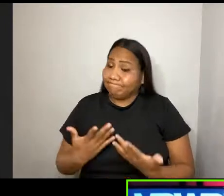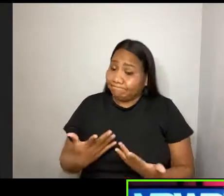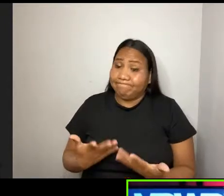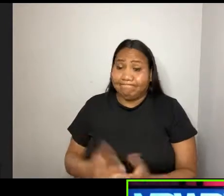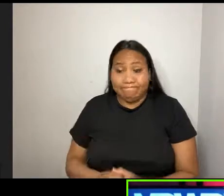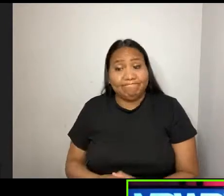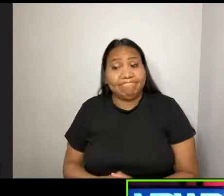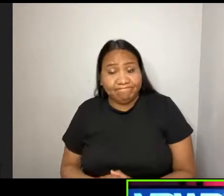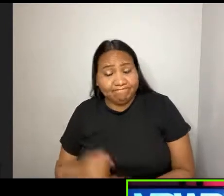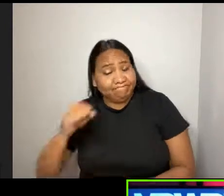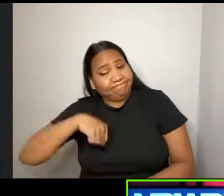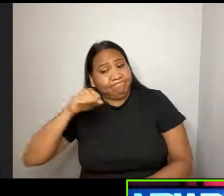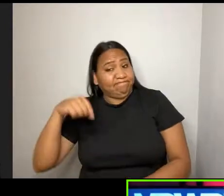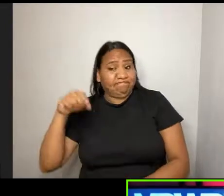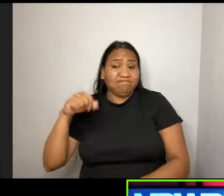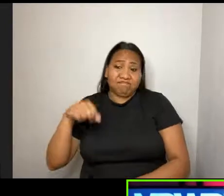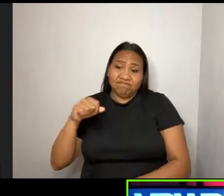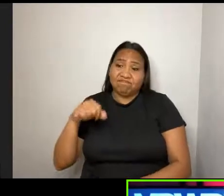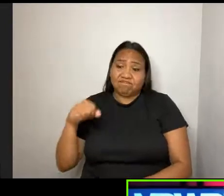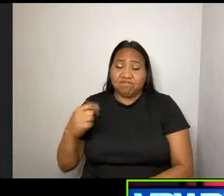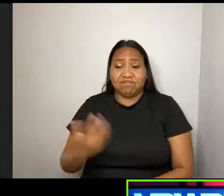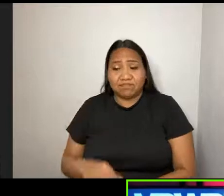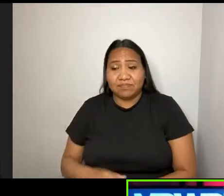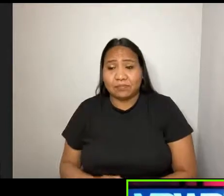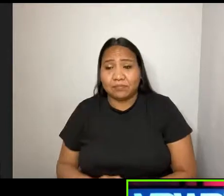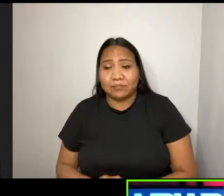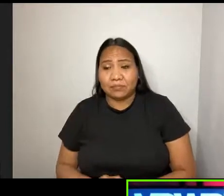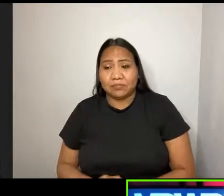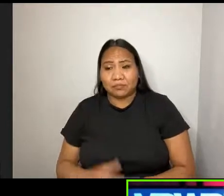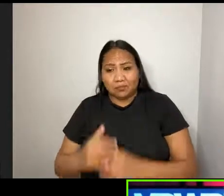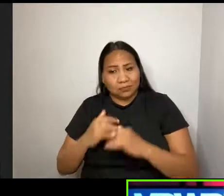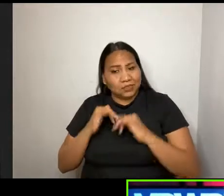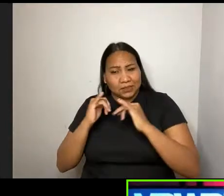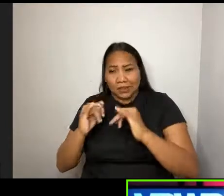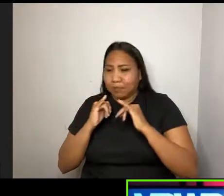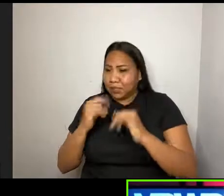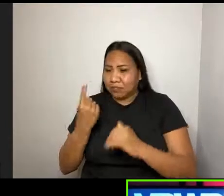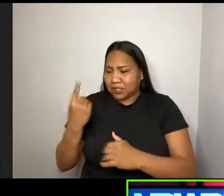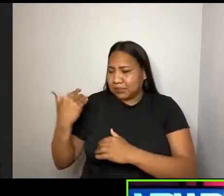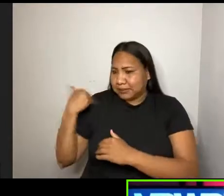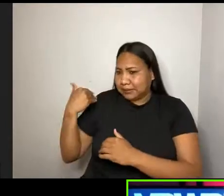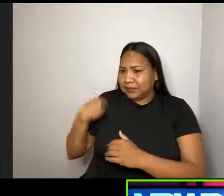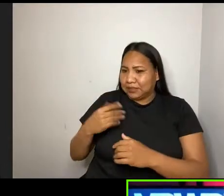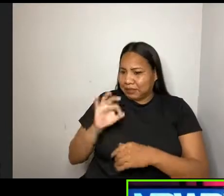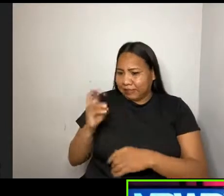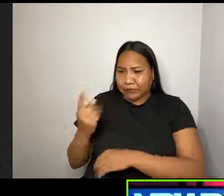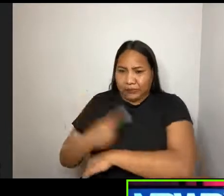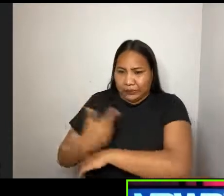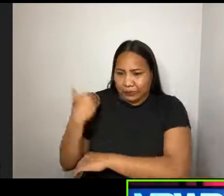interviewed Netta Jenkins a few days ago. I have to apologize, I haven't published your